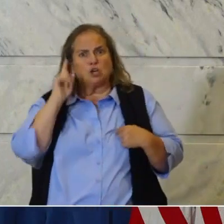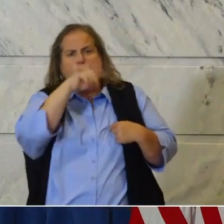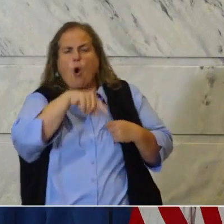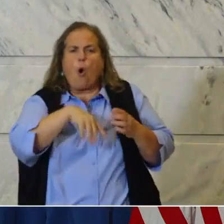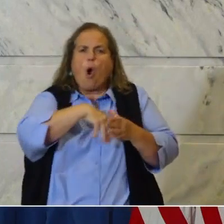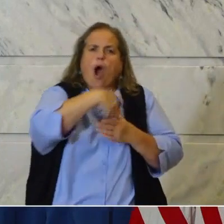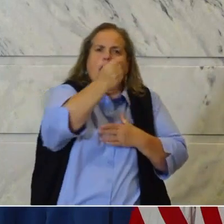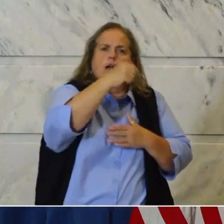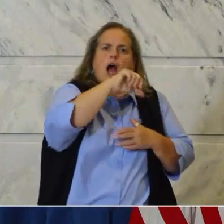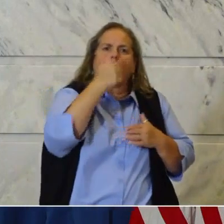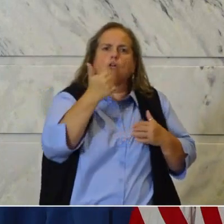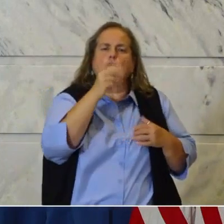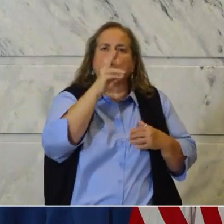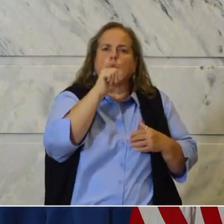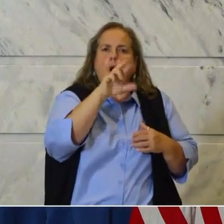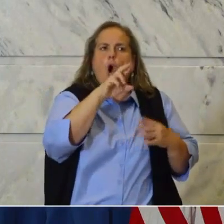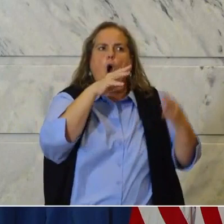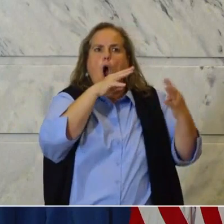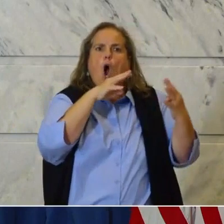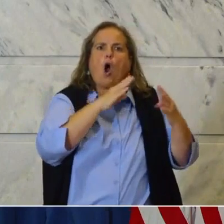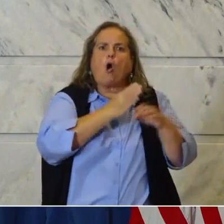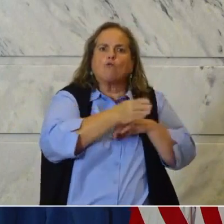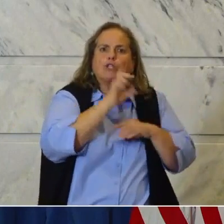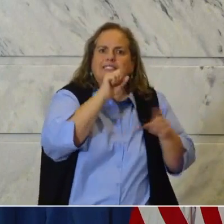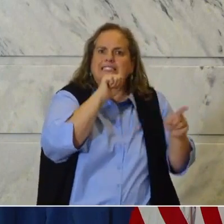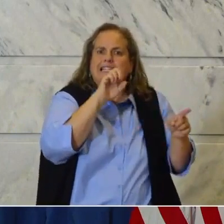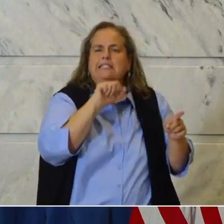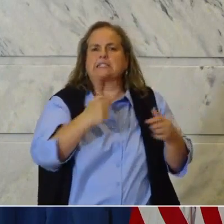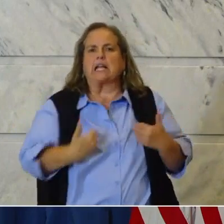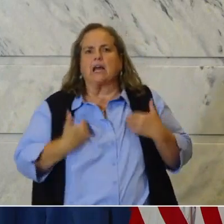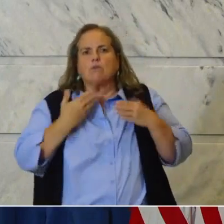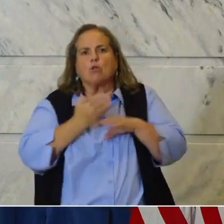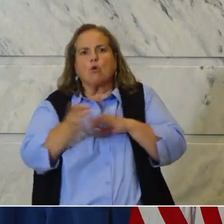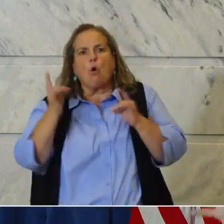had to live through so much. Let's make sure that we don't just honor their